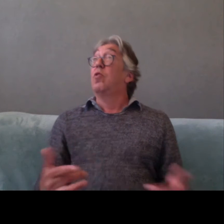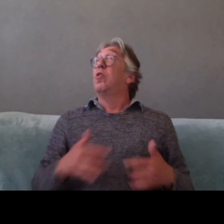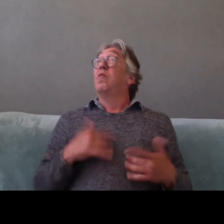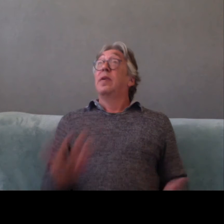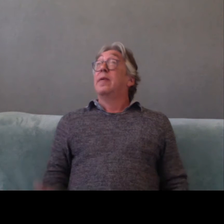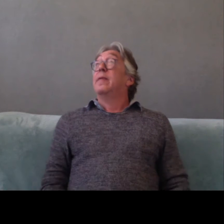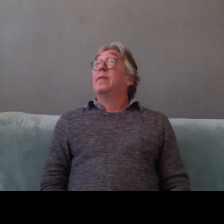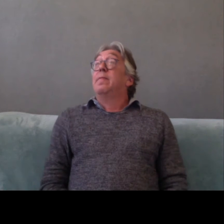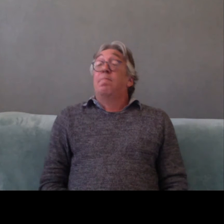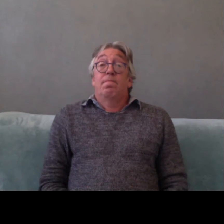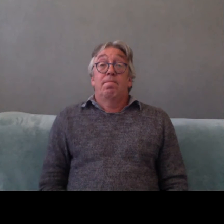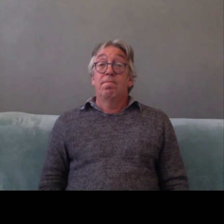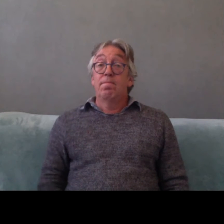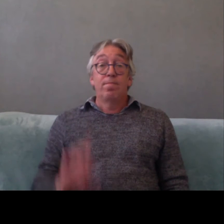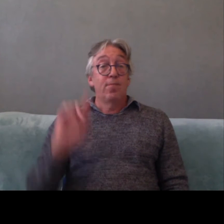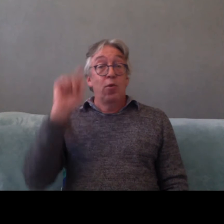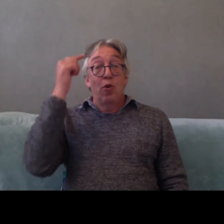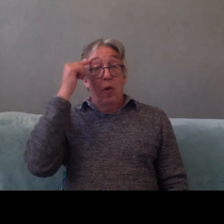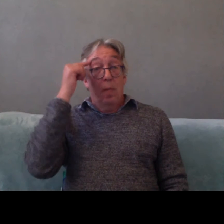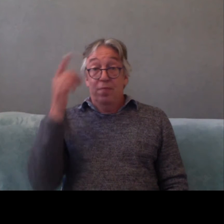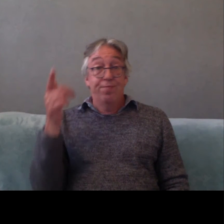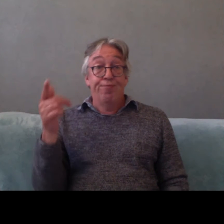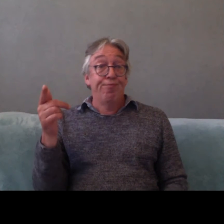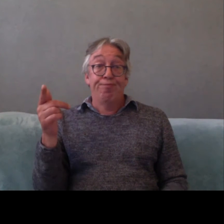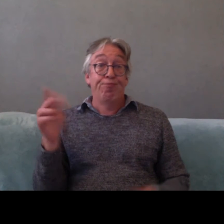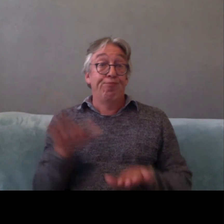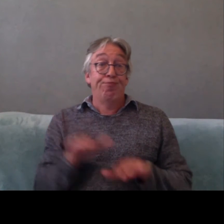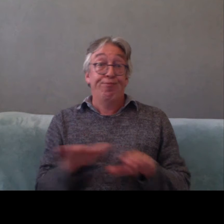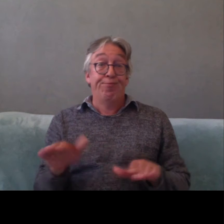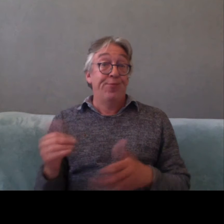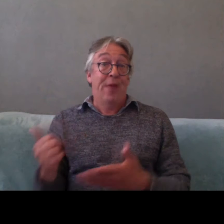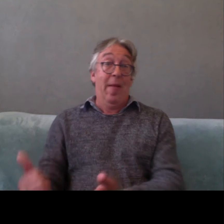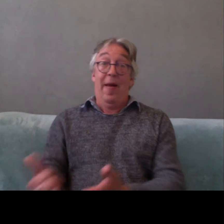to change the situation and to get some kind of support